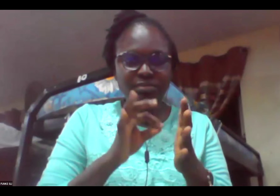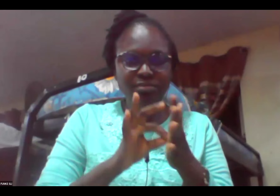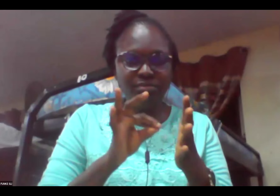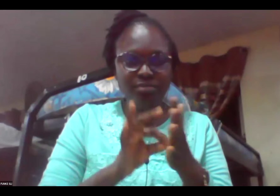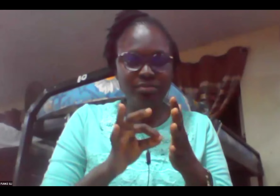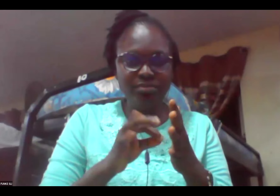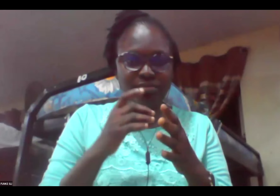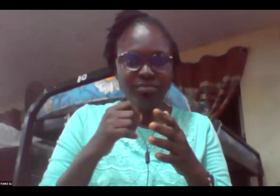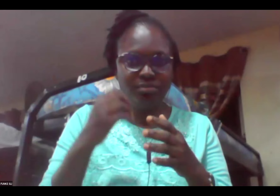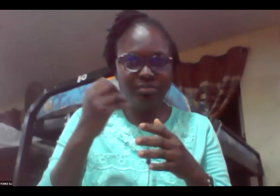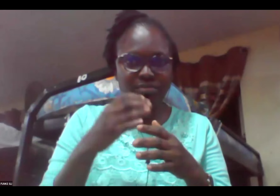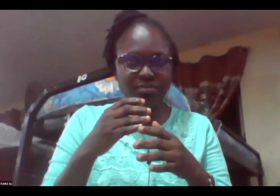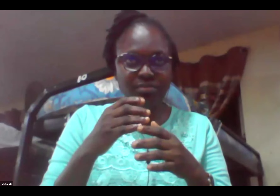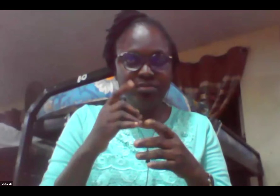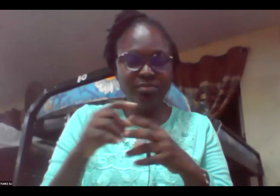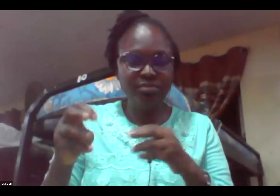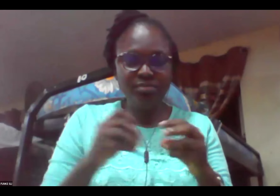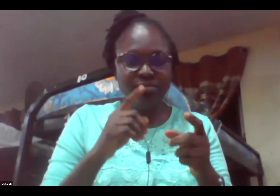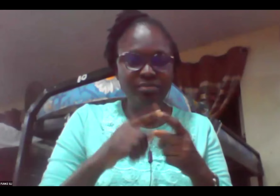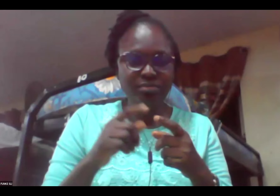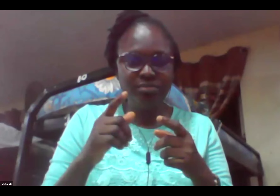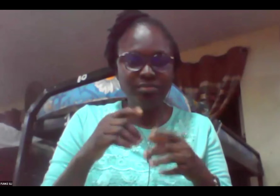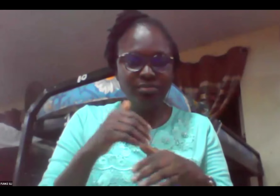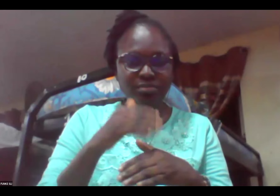sola bakre: the grades to move you to the next face.